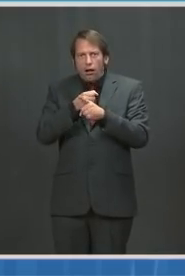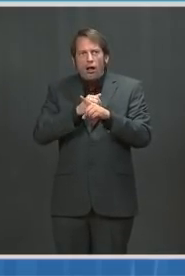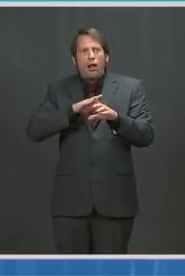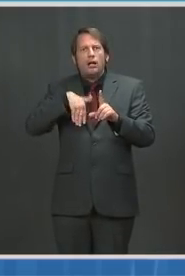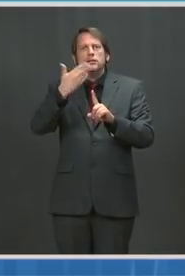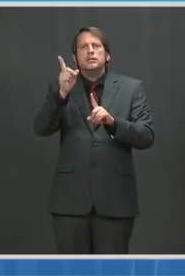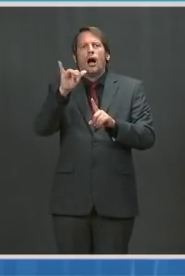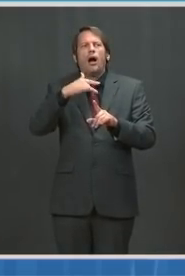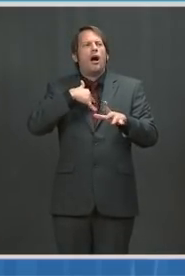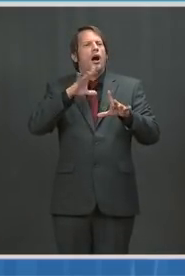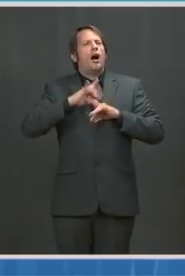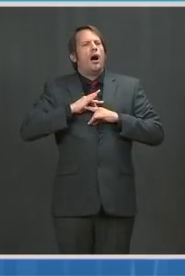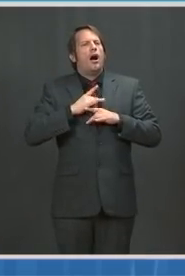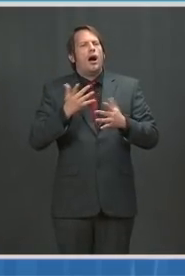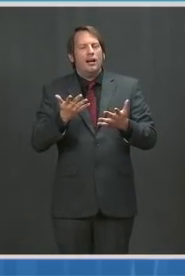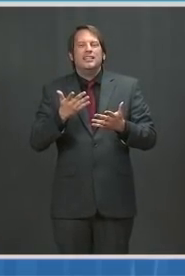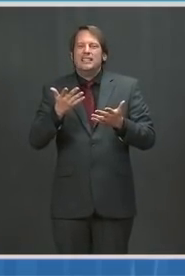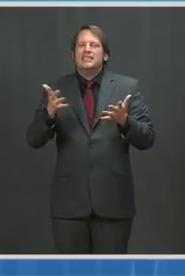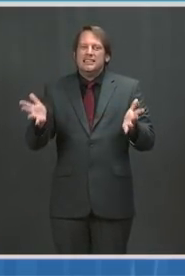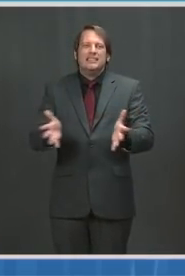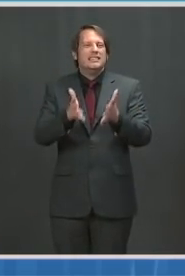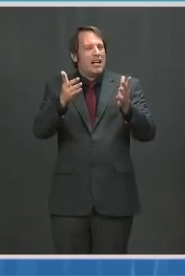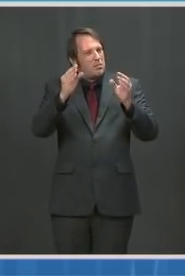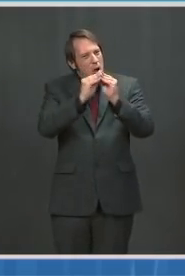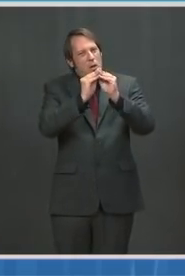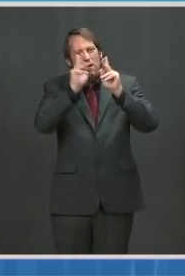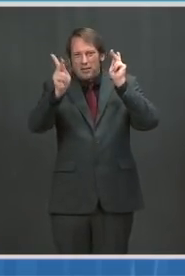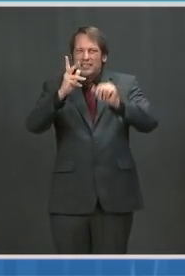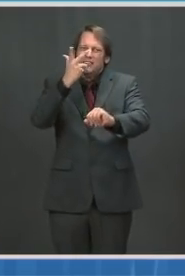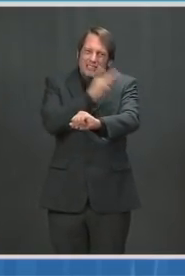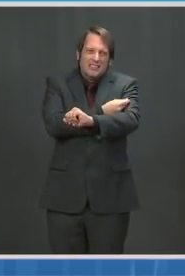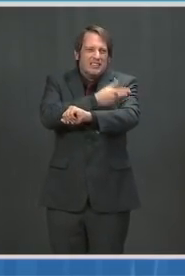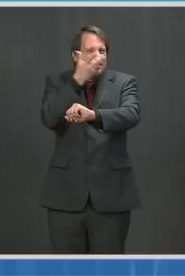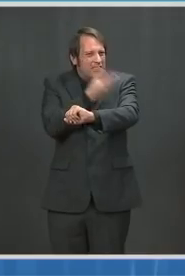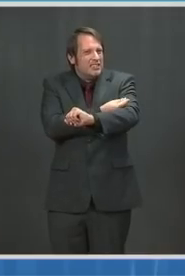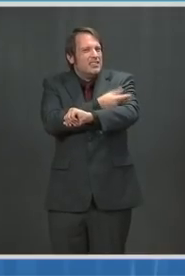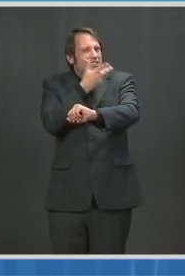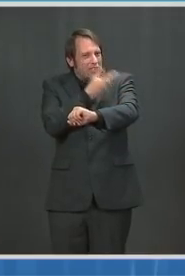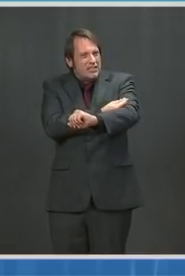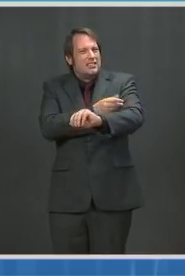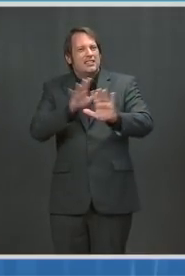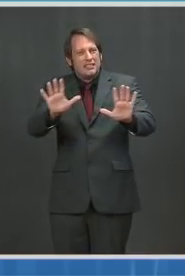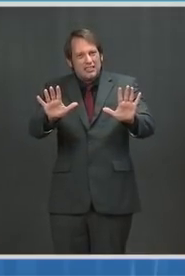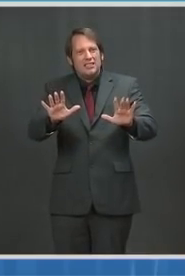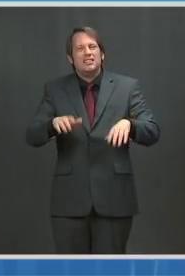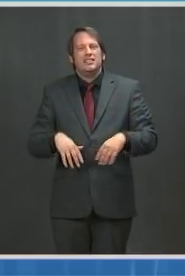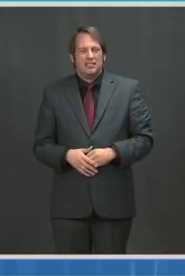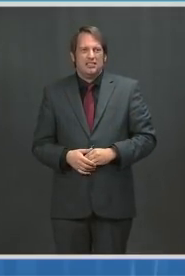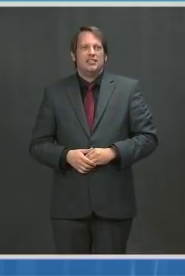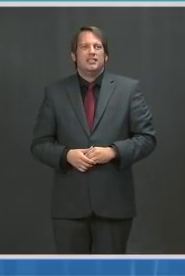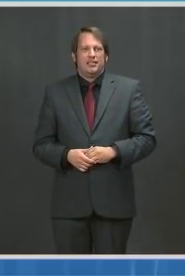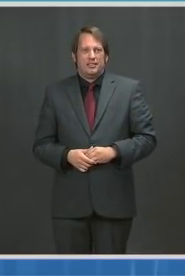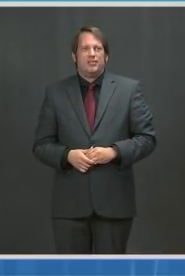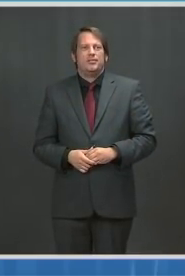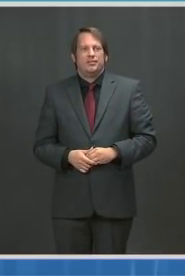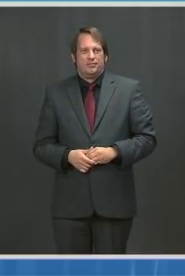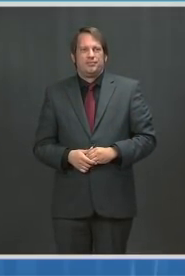and more and more so that we can be in a place where we have more vaccine out there, and less -- more vaccinations out there,